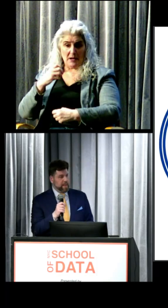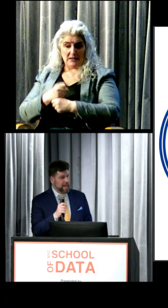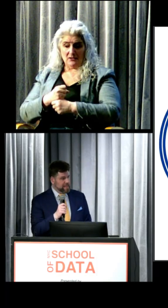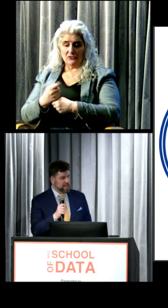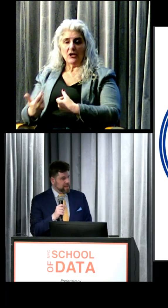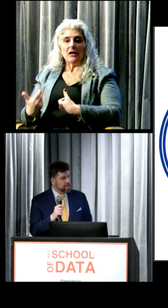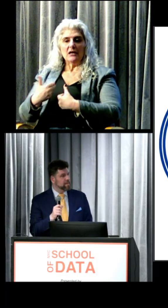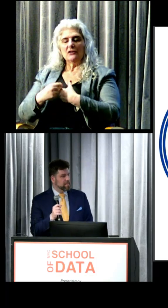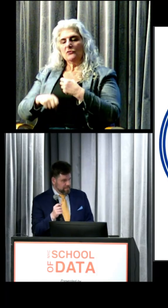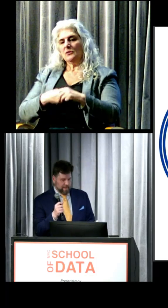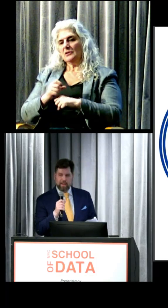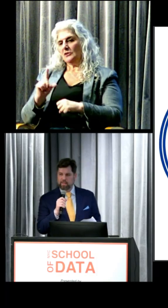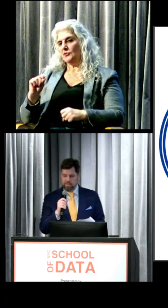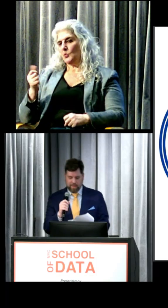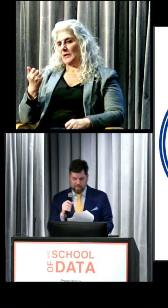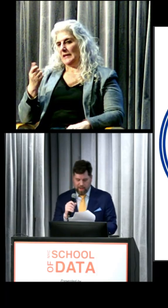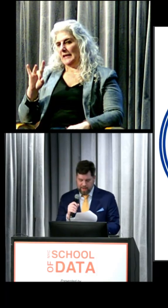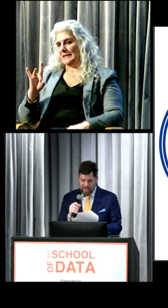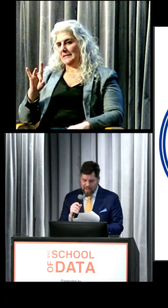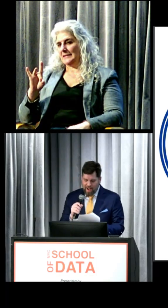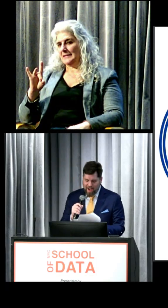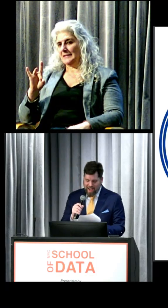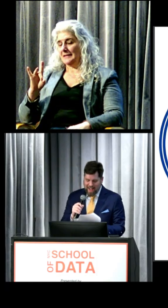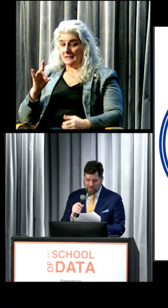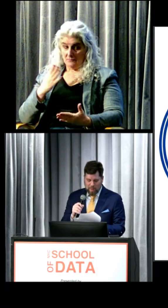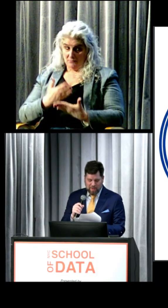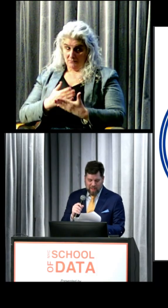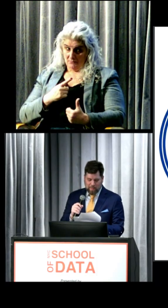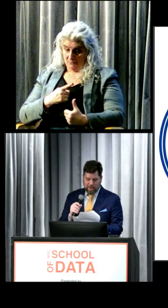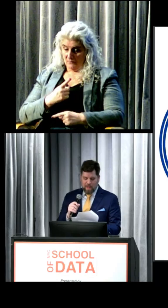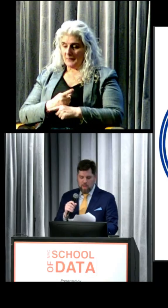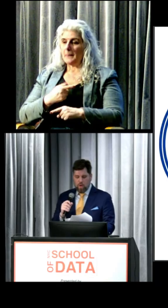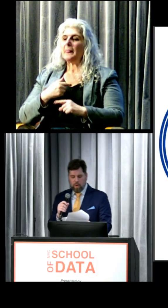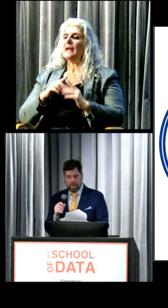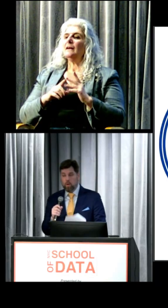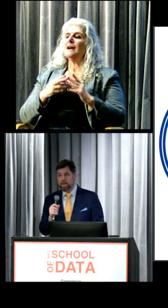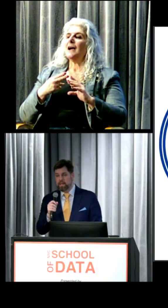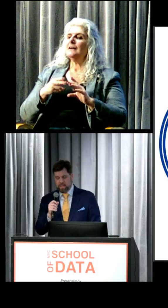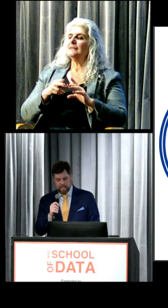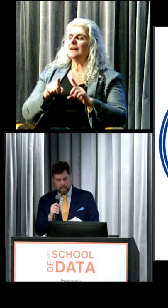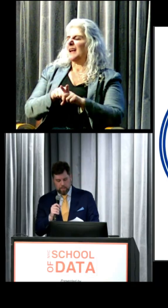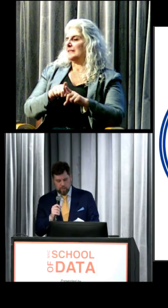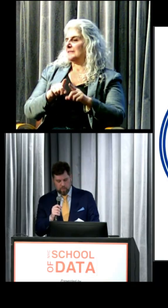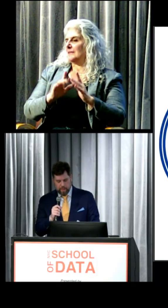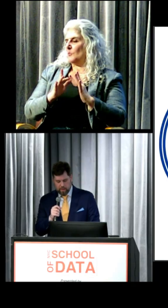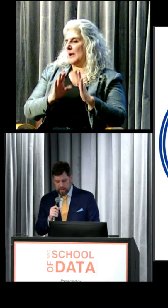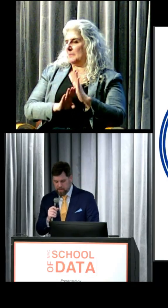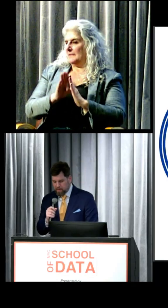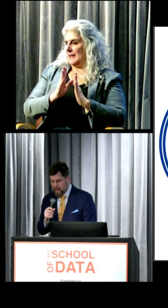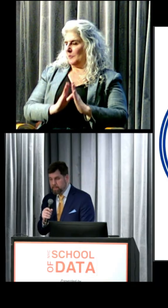expertise, and serve as an advocate for that content through the media production process.